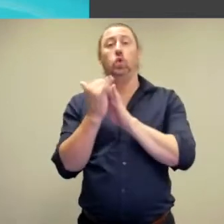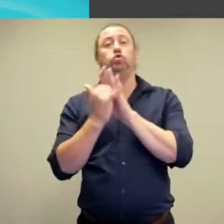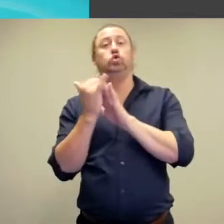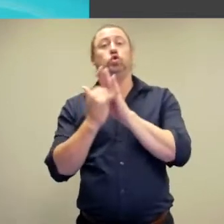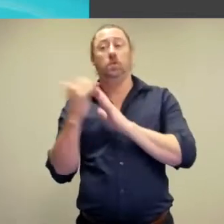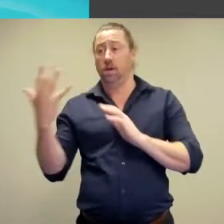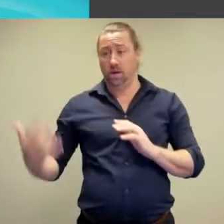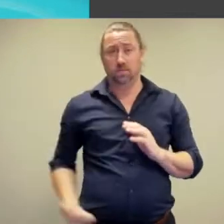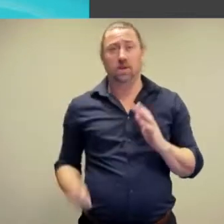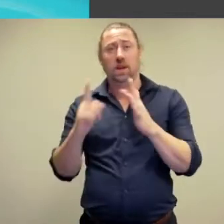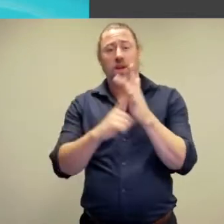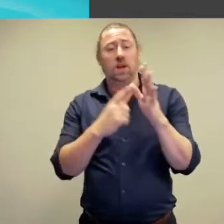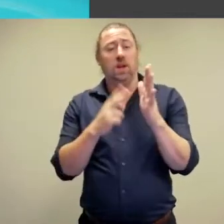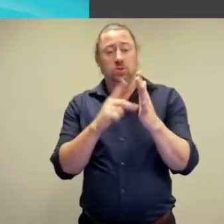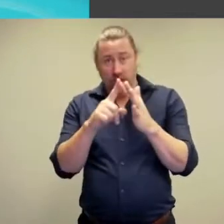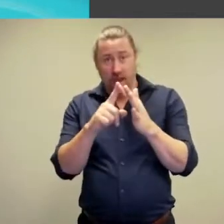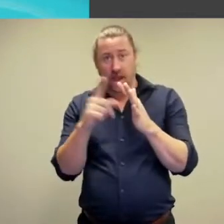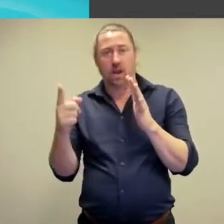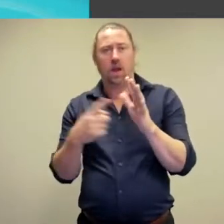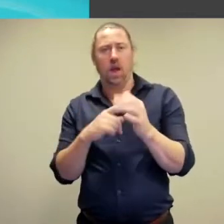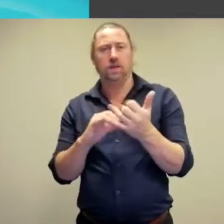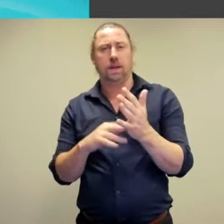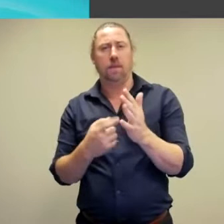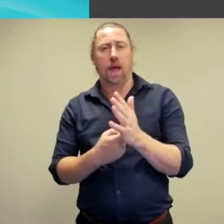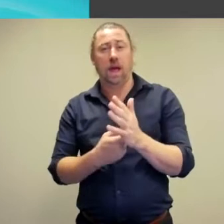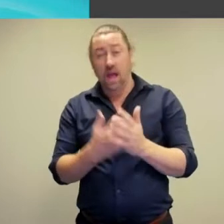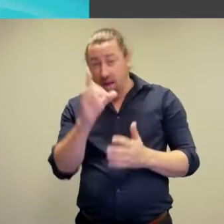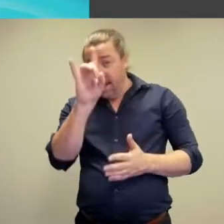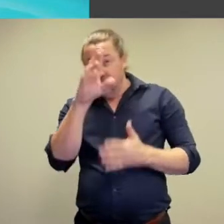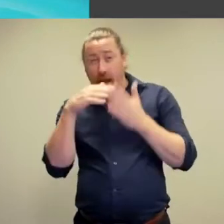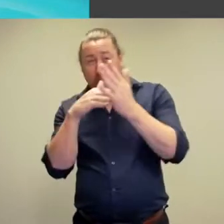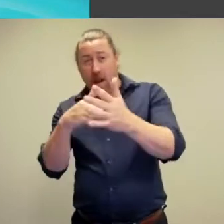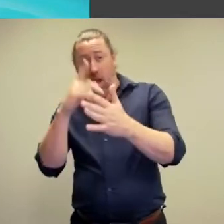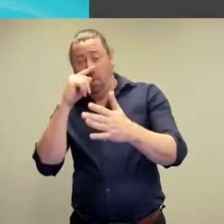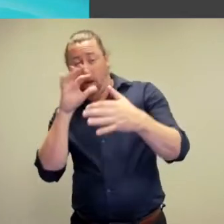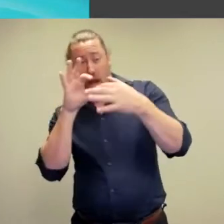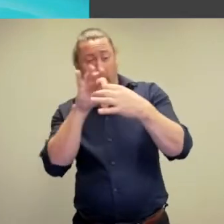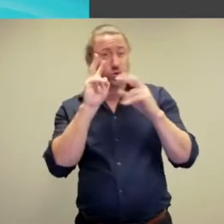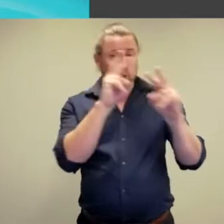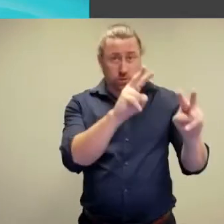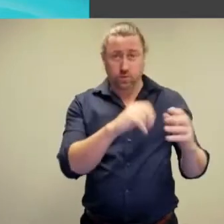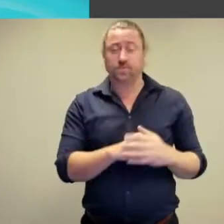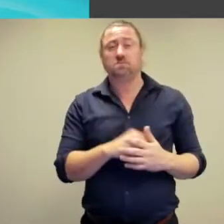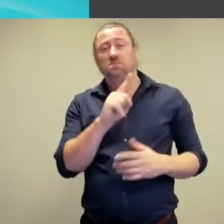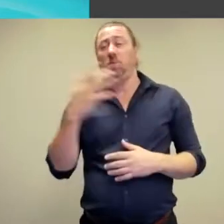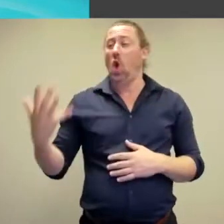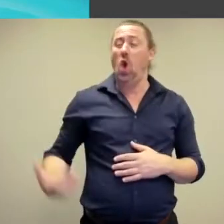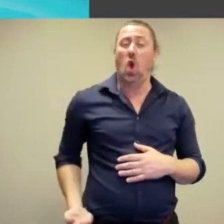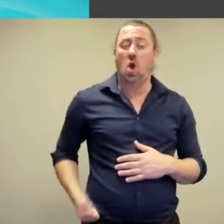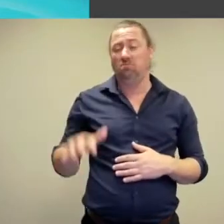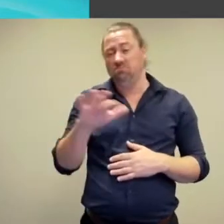is JaneASMR with 10 million subscribers